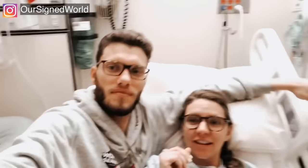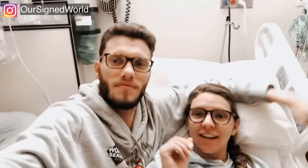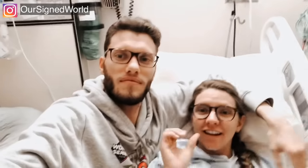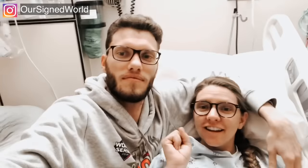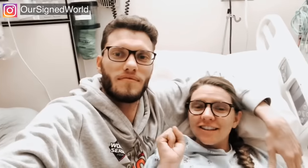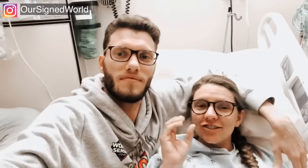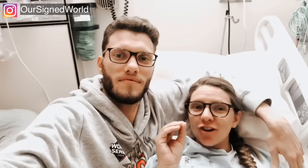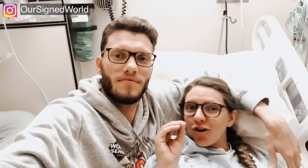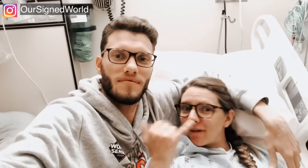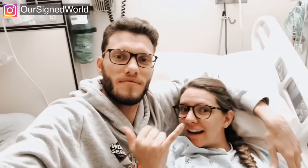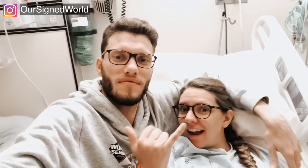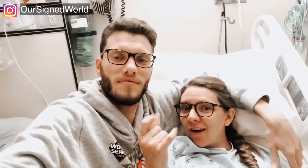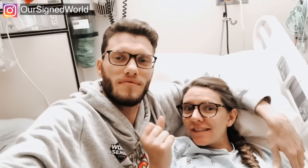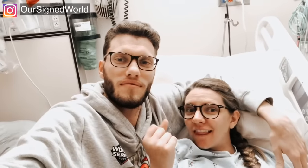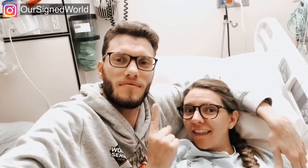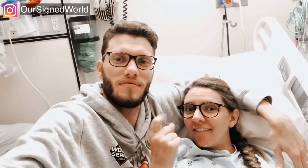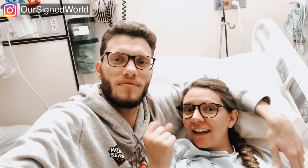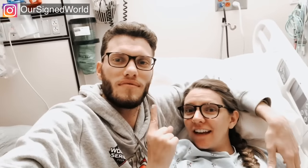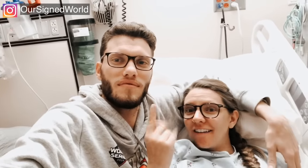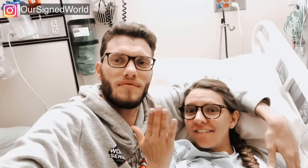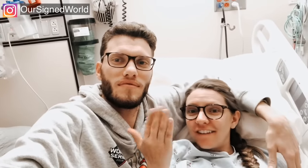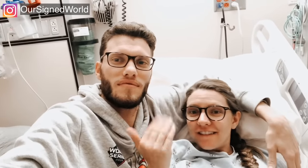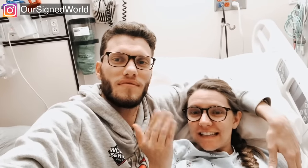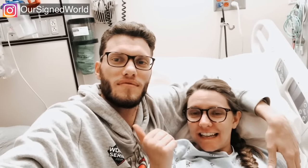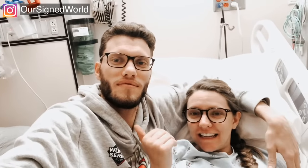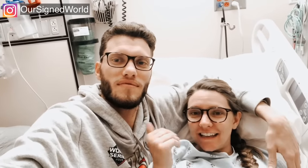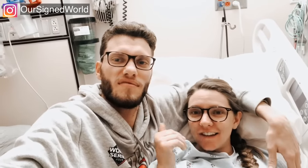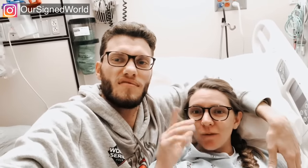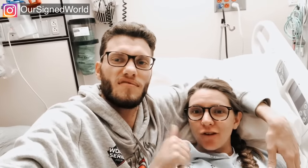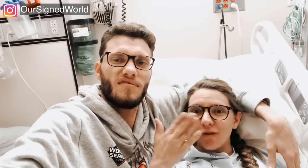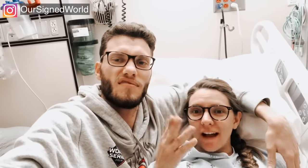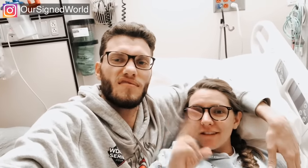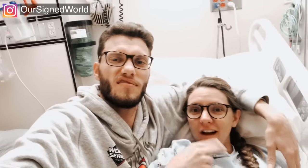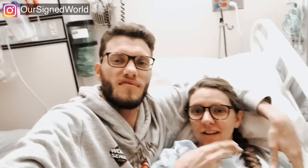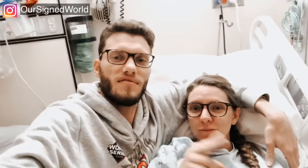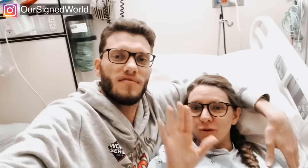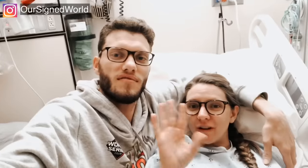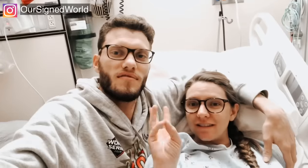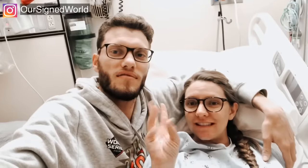So right now it's 11:15pm we arrived the hospital around